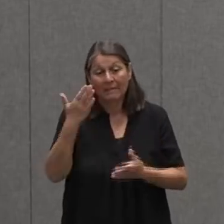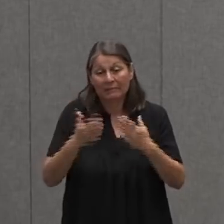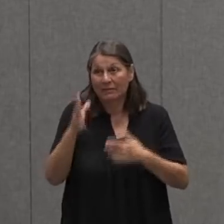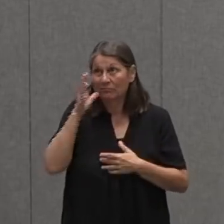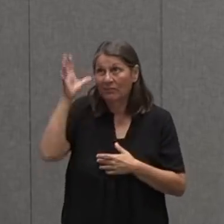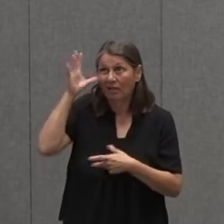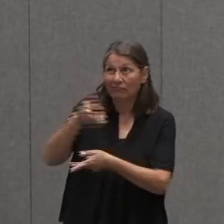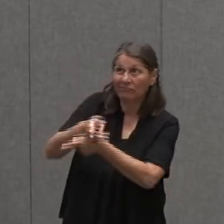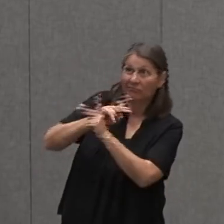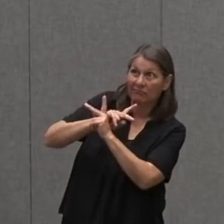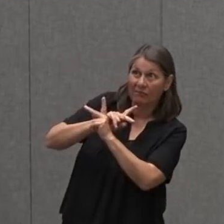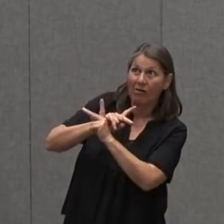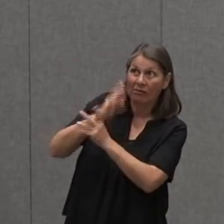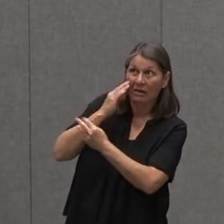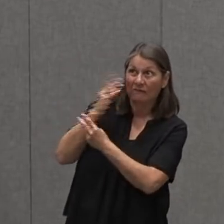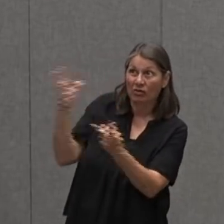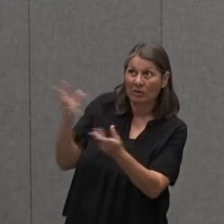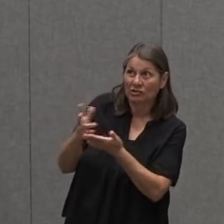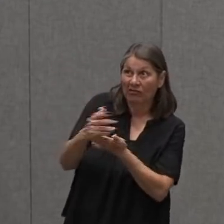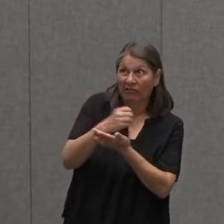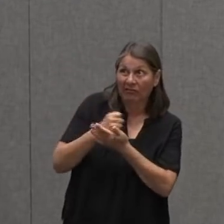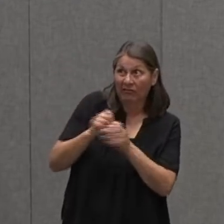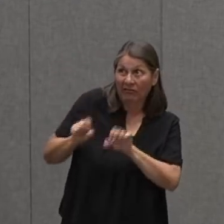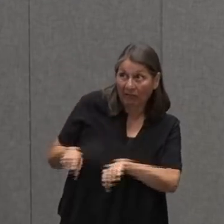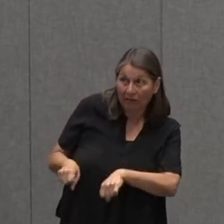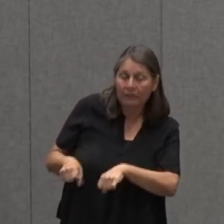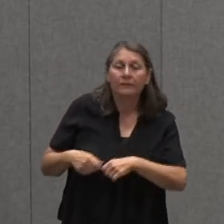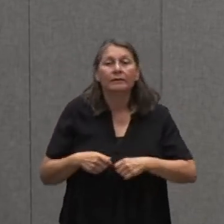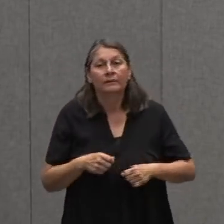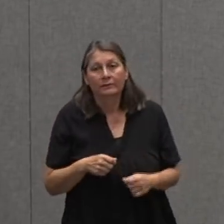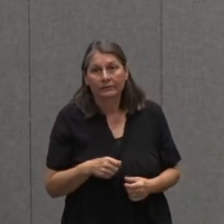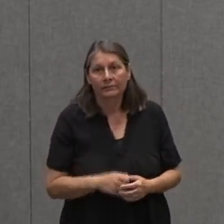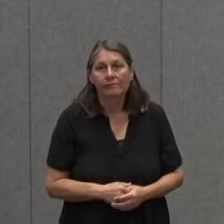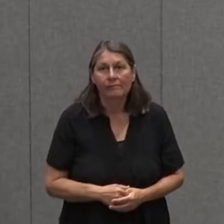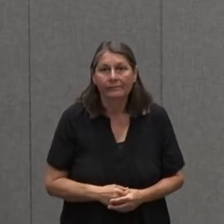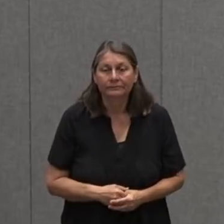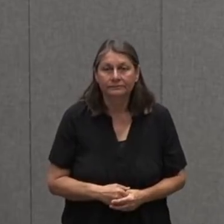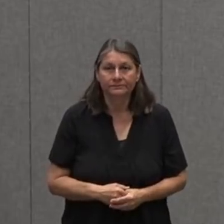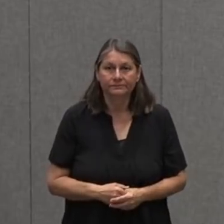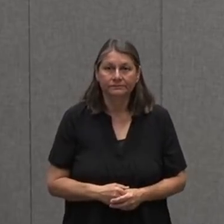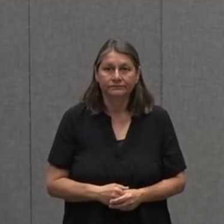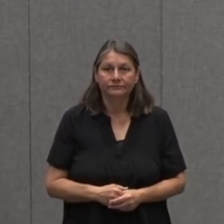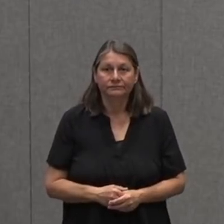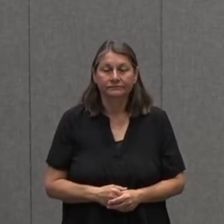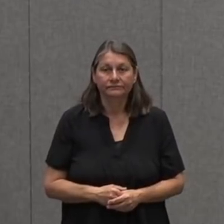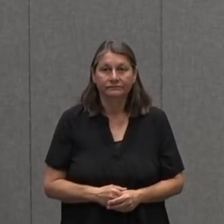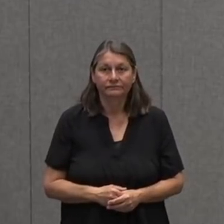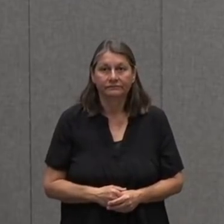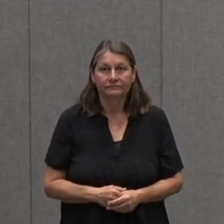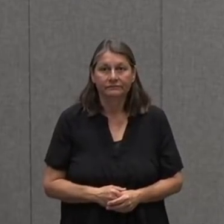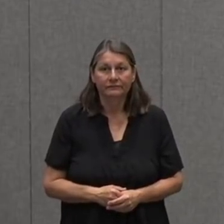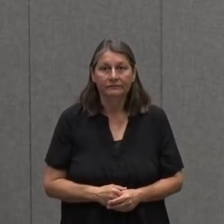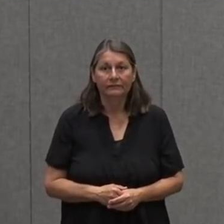is anything that you can do a report, use to do a report on. Okay, so we're going to talk about